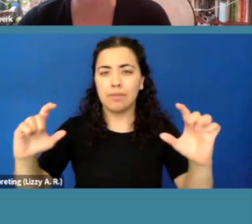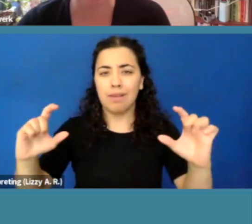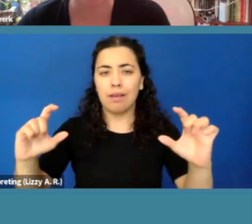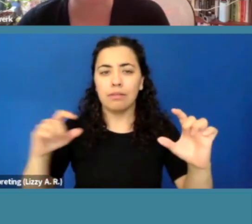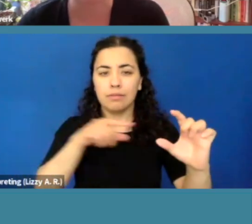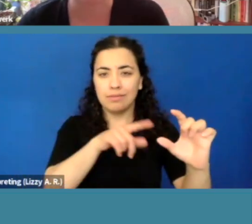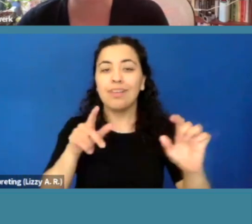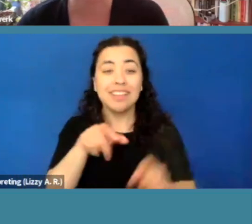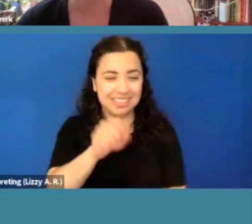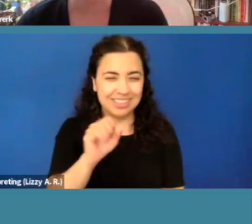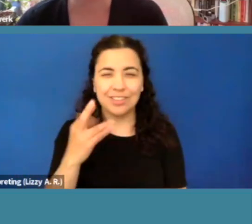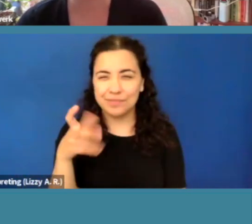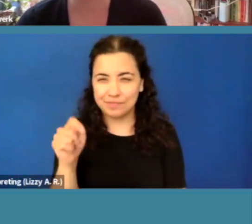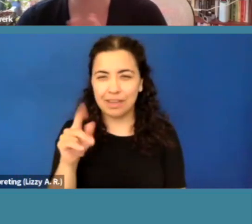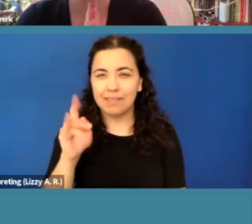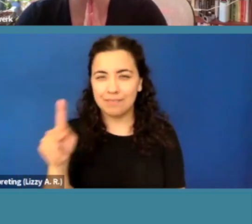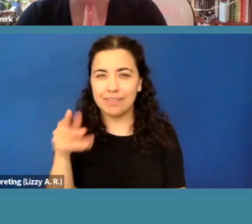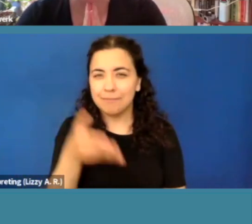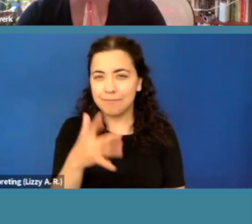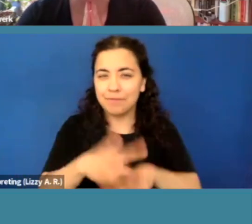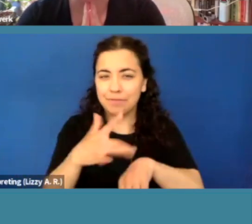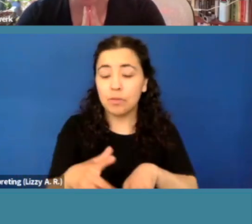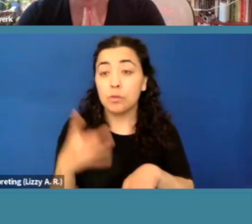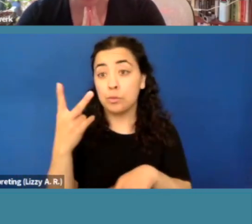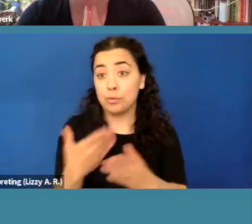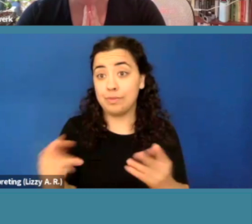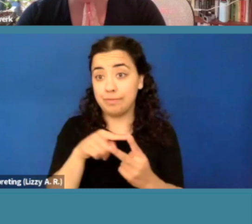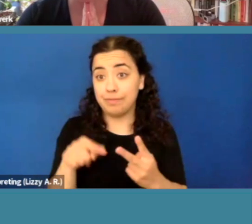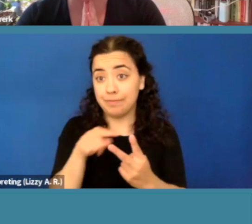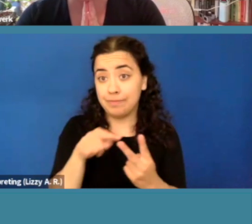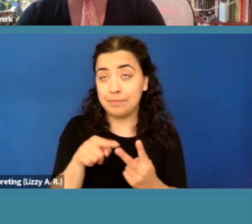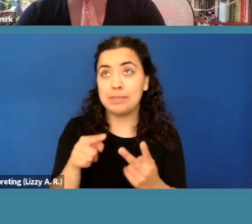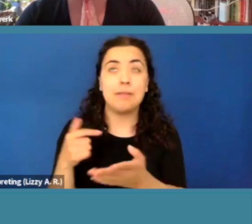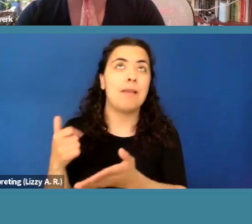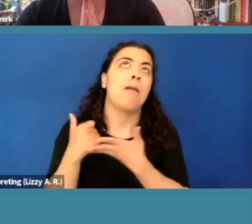in the chat as well for two things that are both extremely helpful for us.